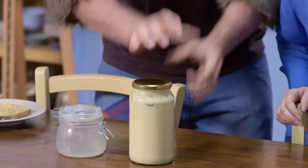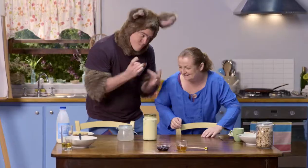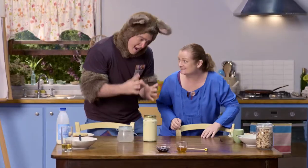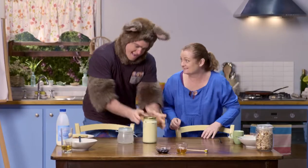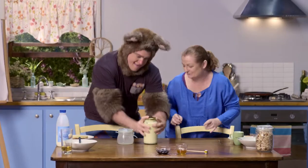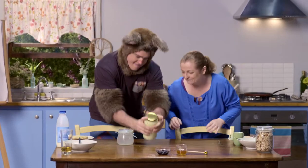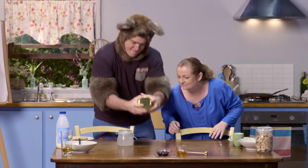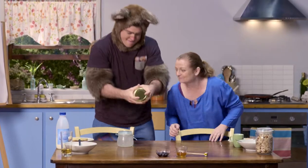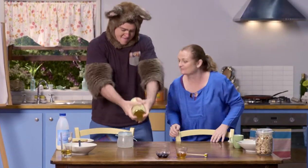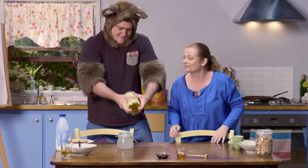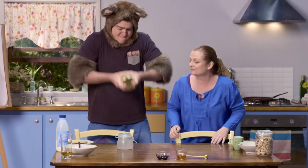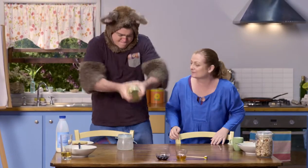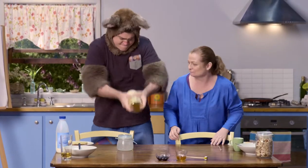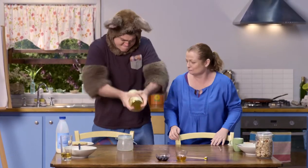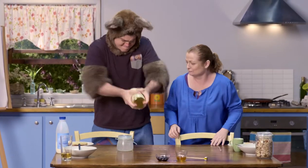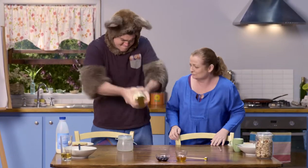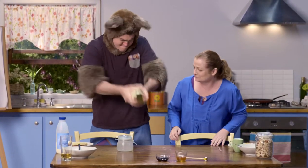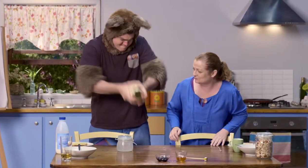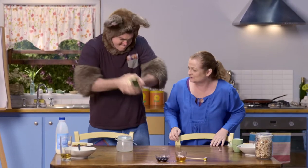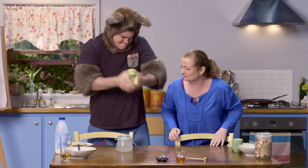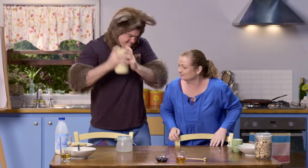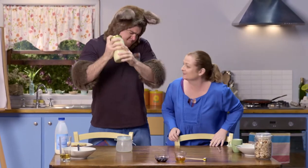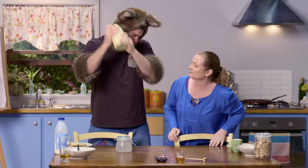Are you ready? Shake, shake, shake, shake, shake.